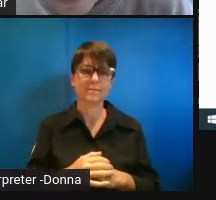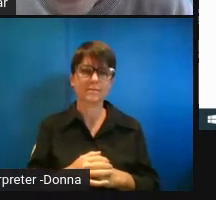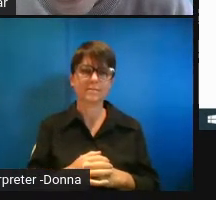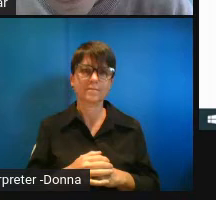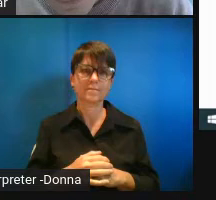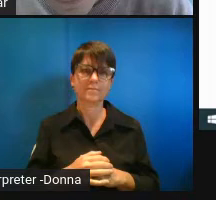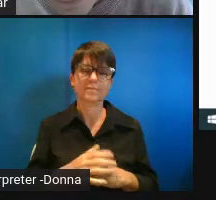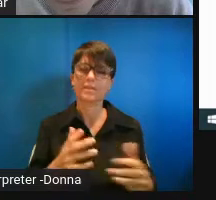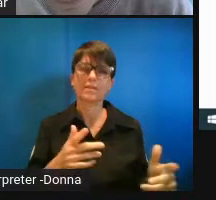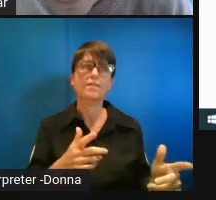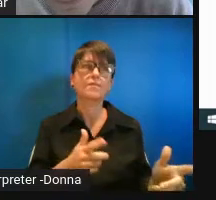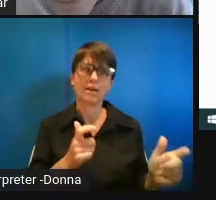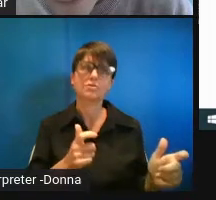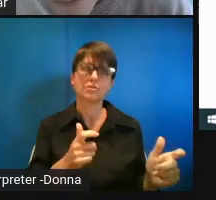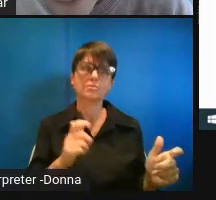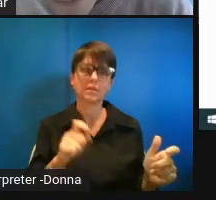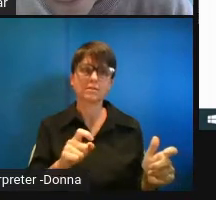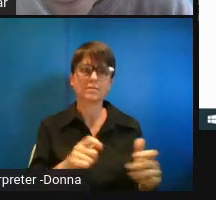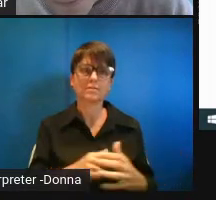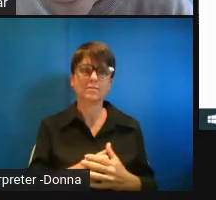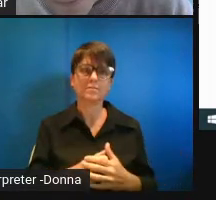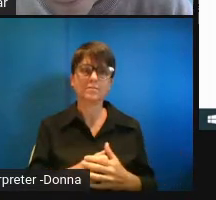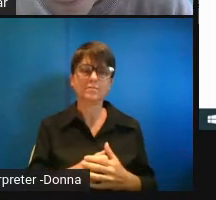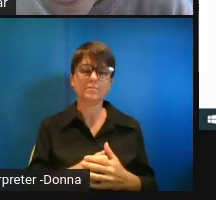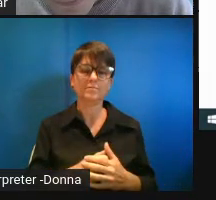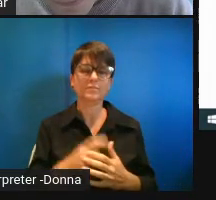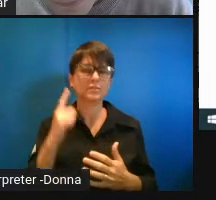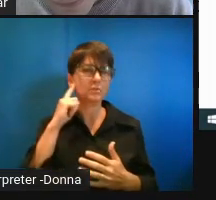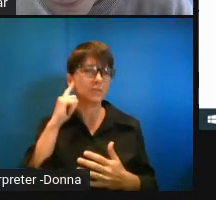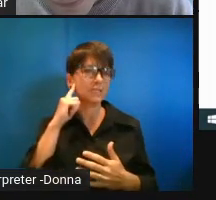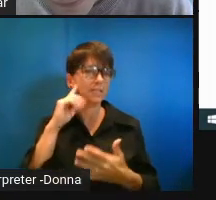[screen reader]